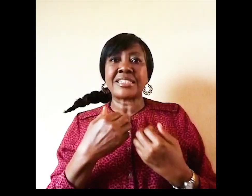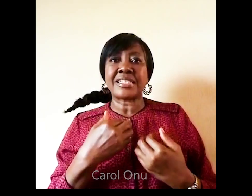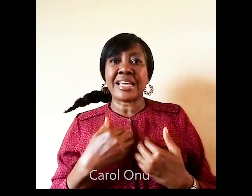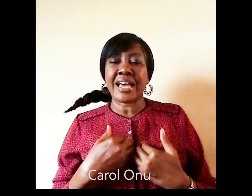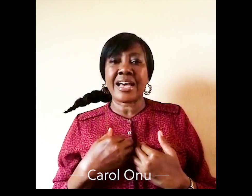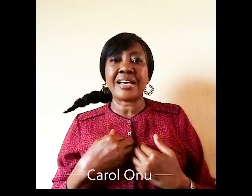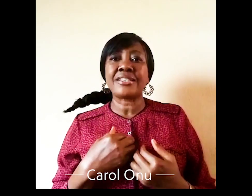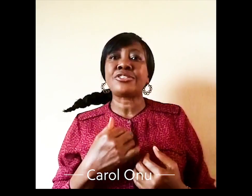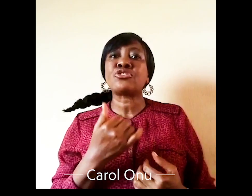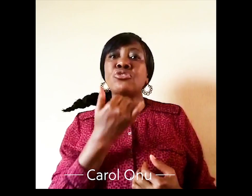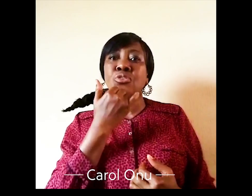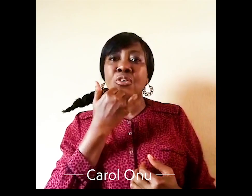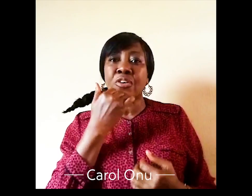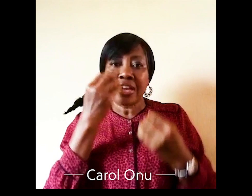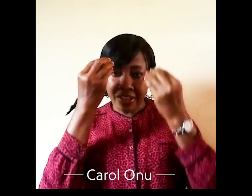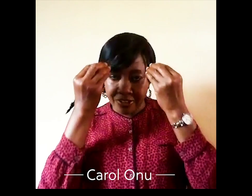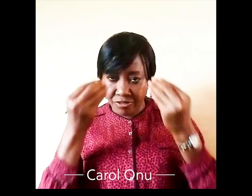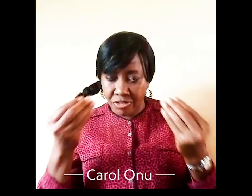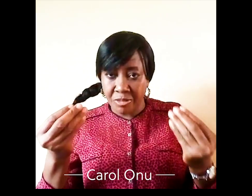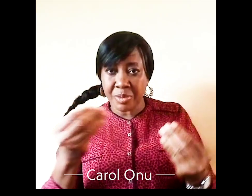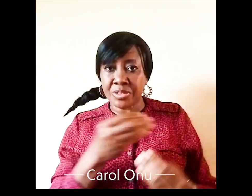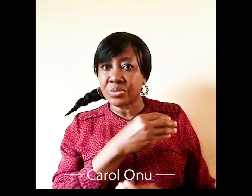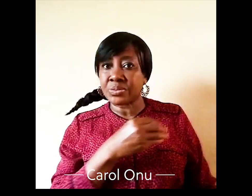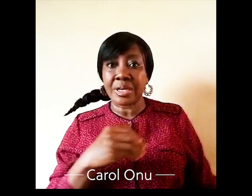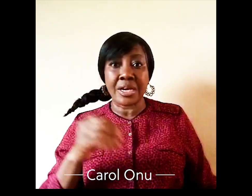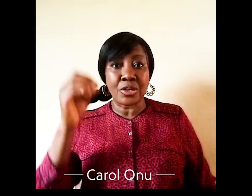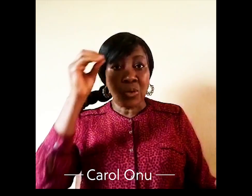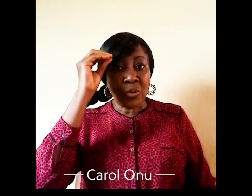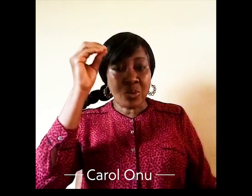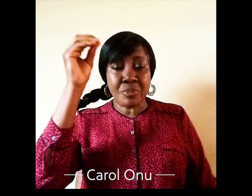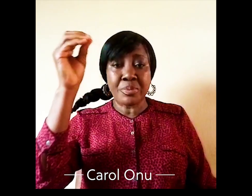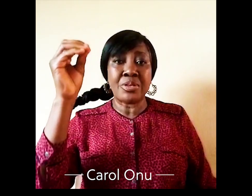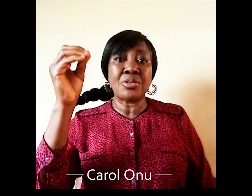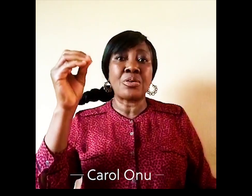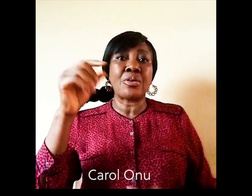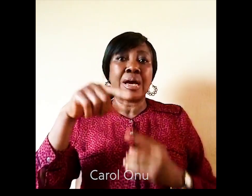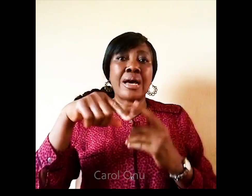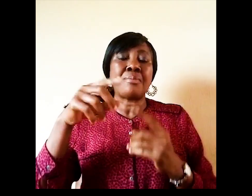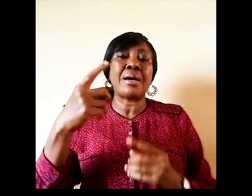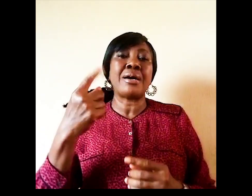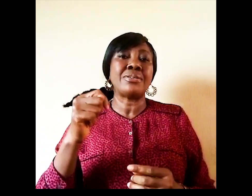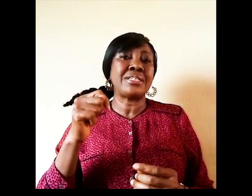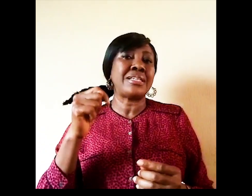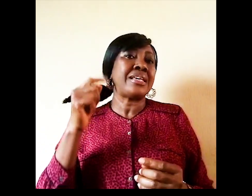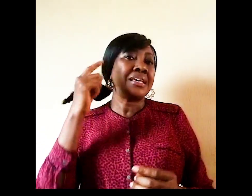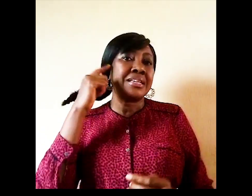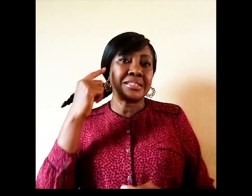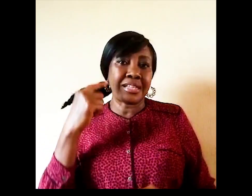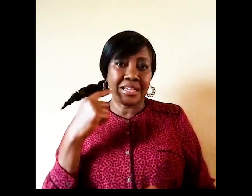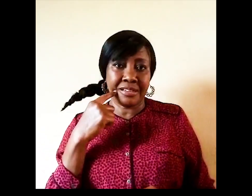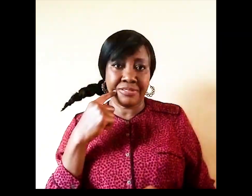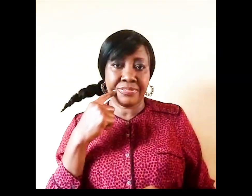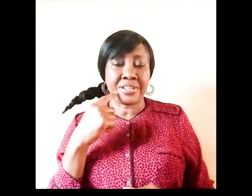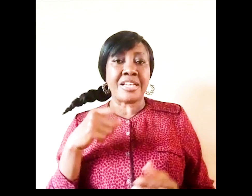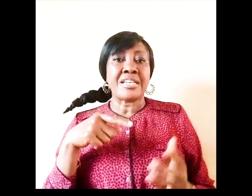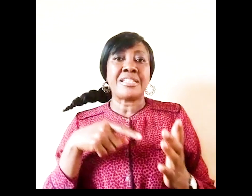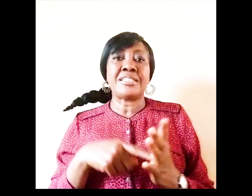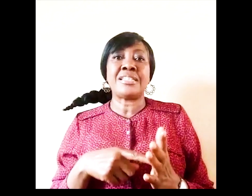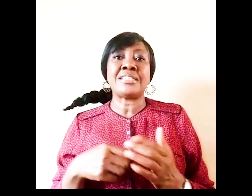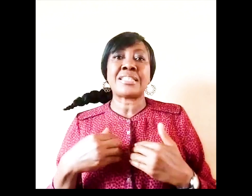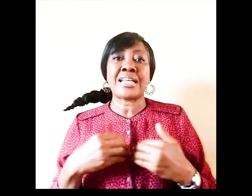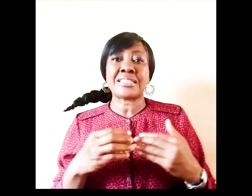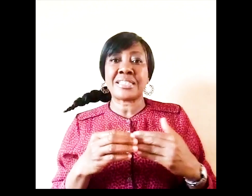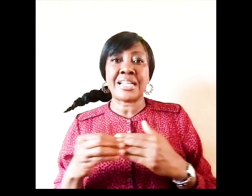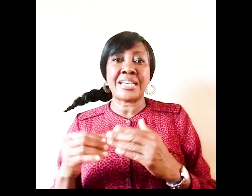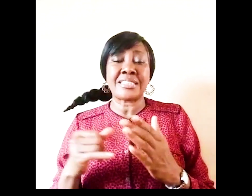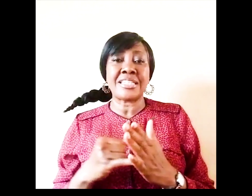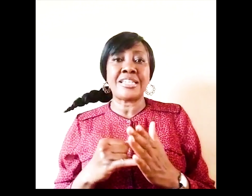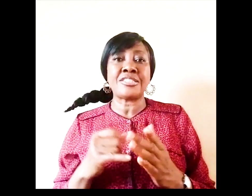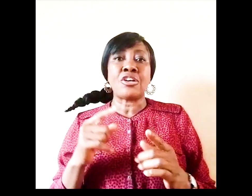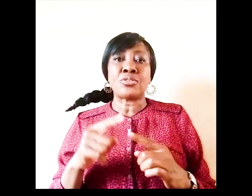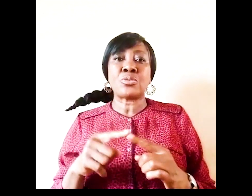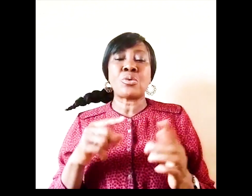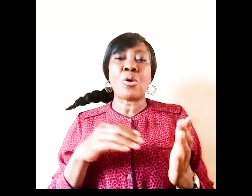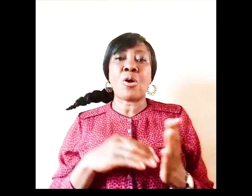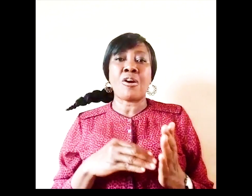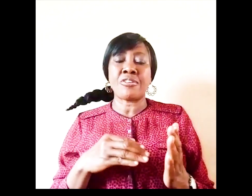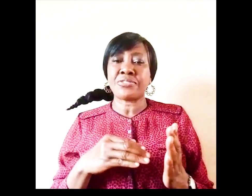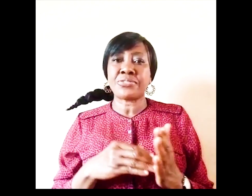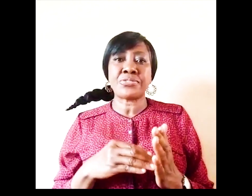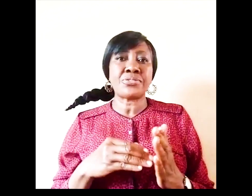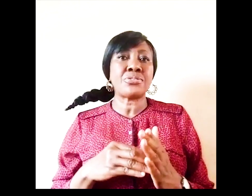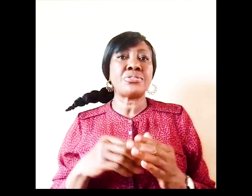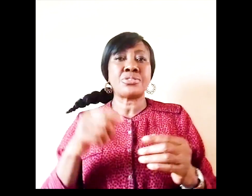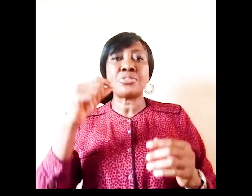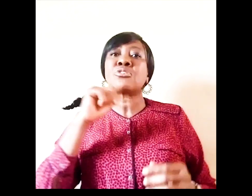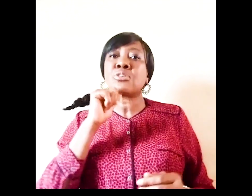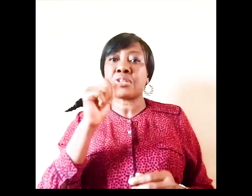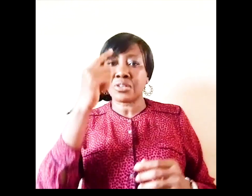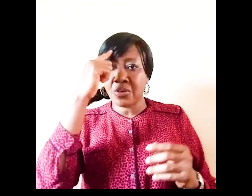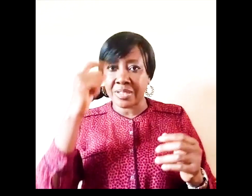Due to societal prejudices and incorrect assumptions, deaf people's rights are often overlooked